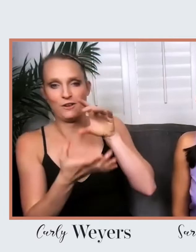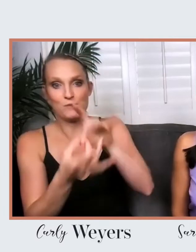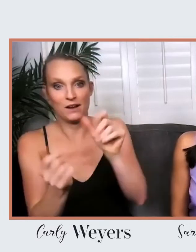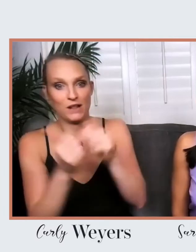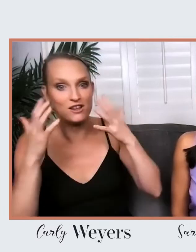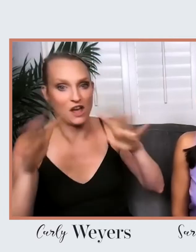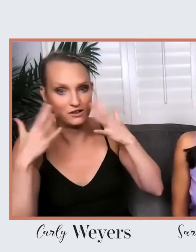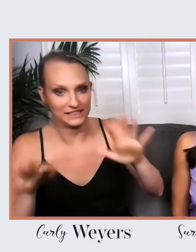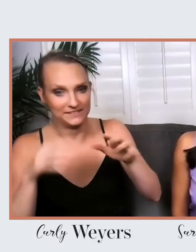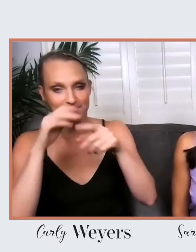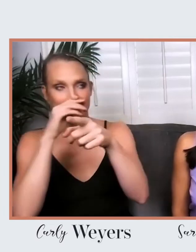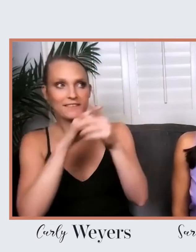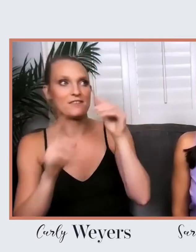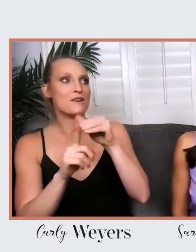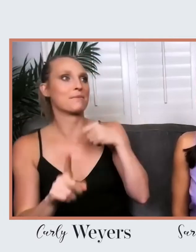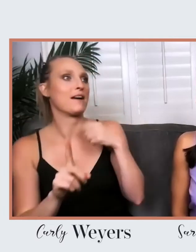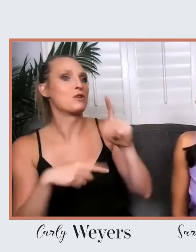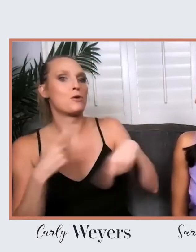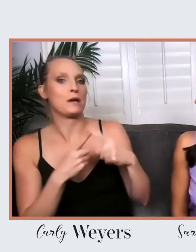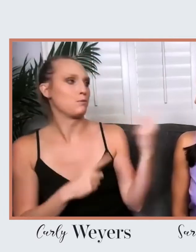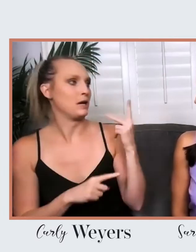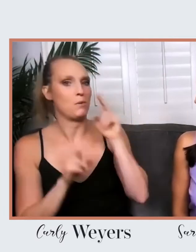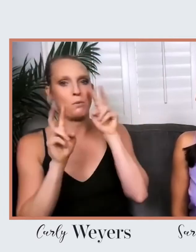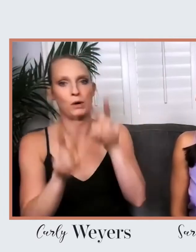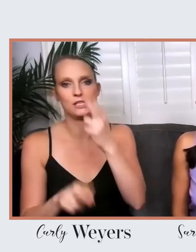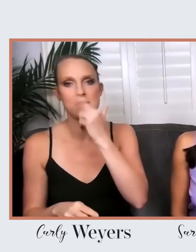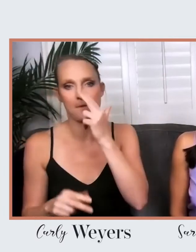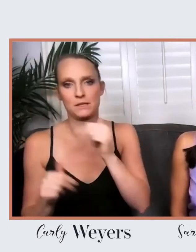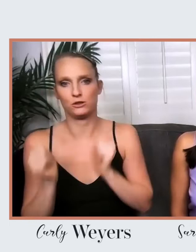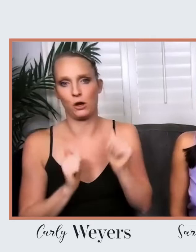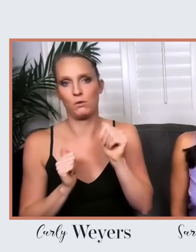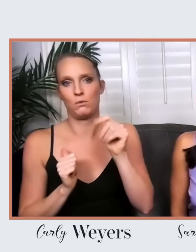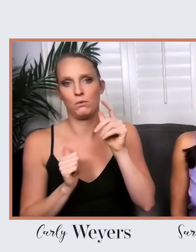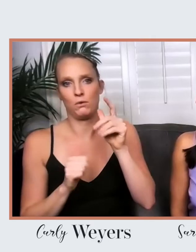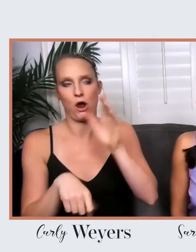that I've been learning regarding noise. And you reminded me of when we were watching a comedy show